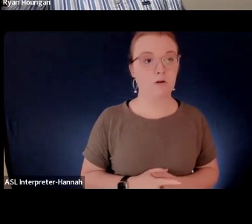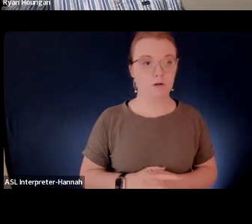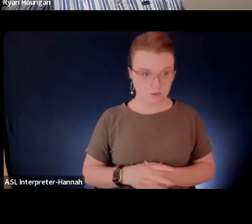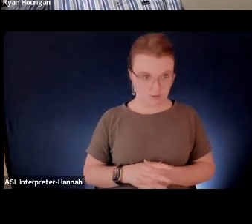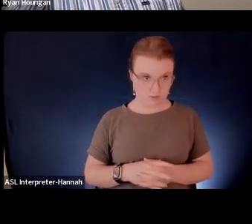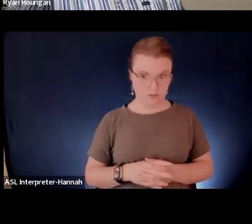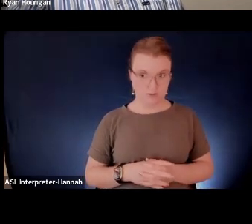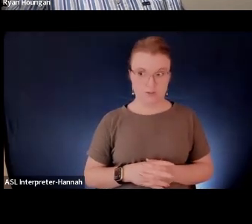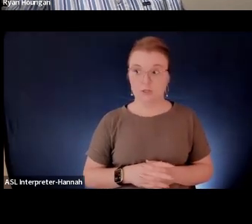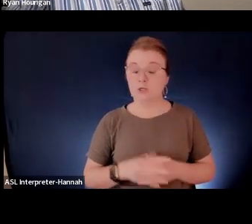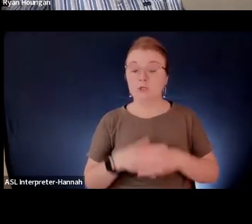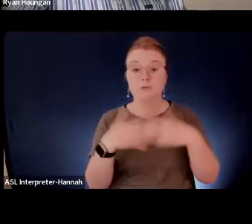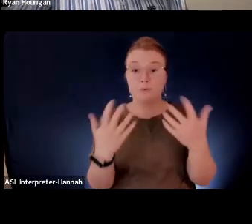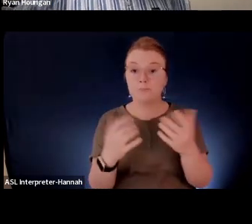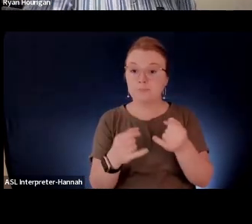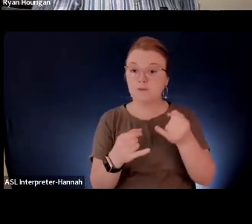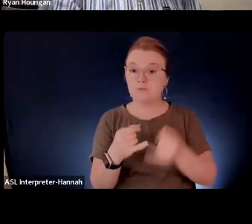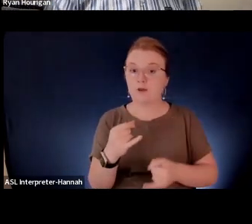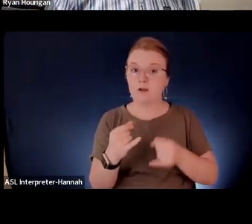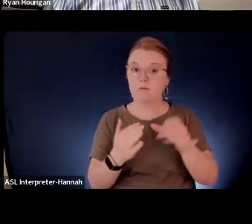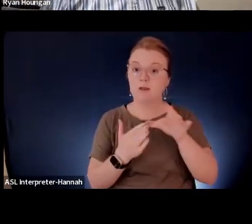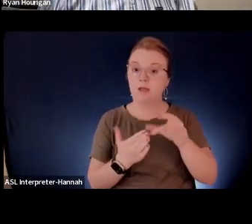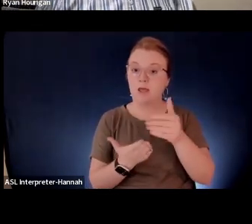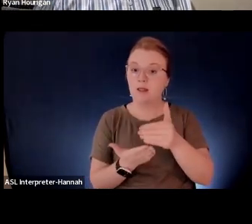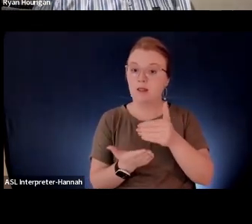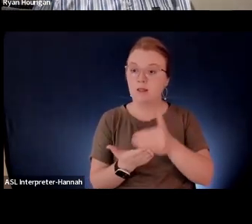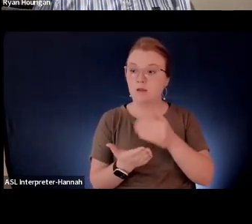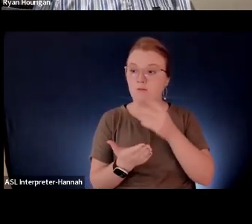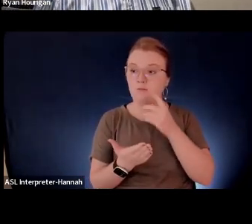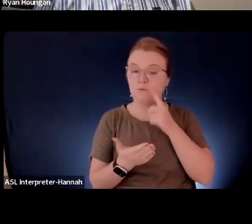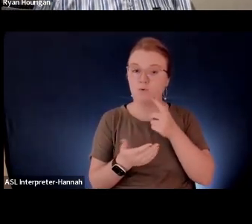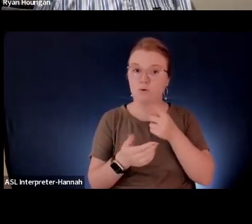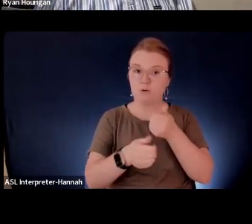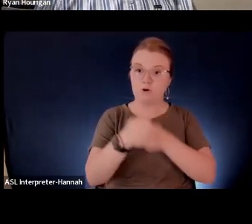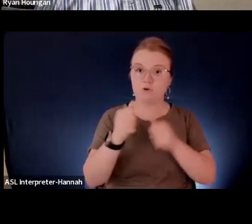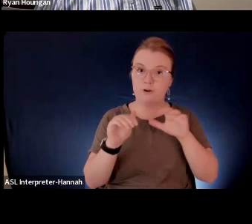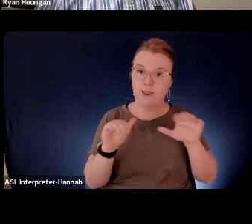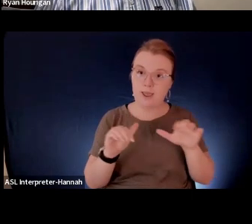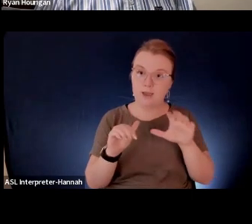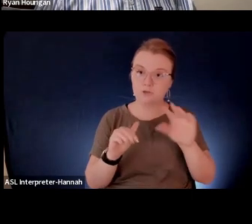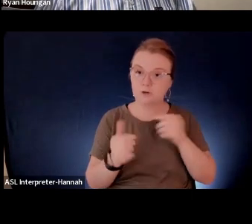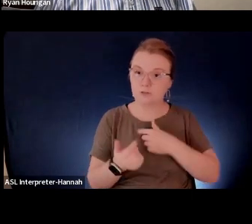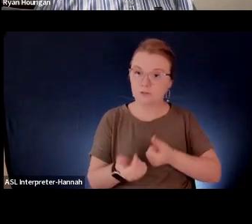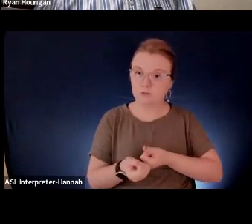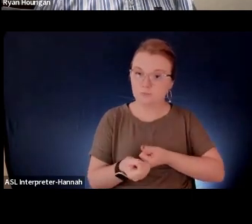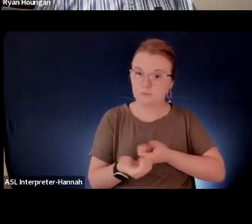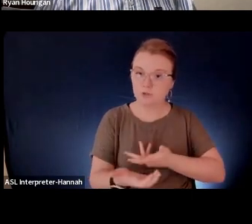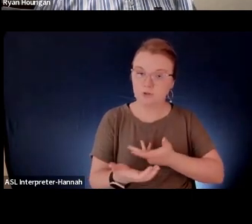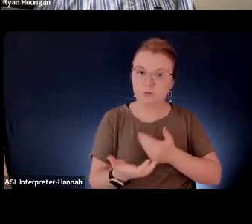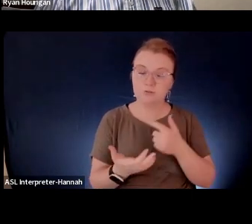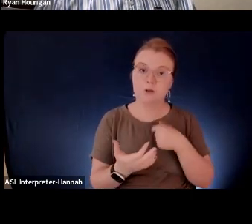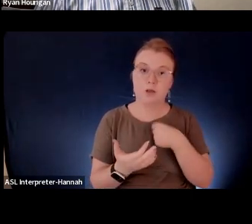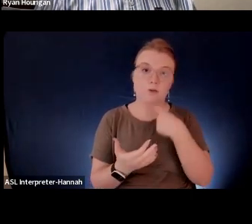So, the final guideline for under action and expression is, well I told you at the very beginning that I was gonna come back to goals